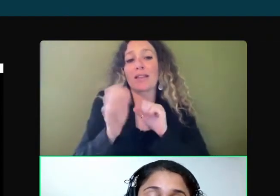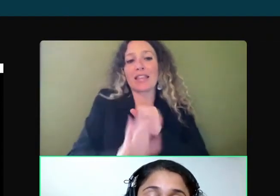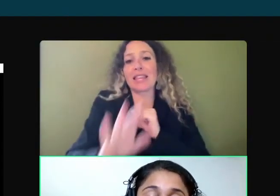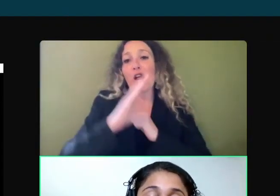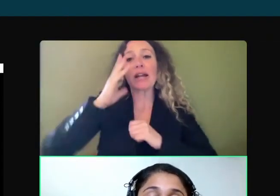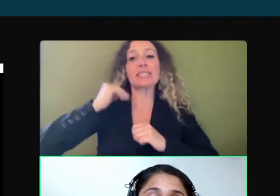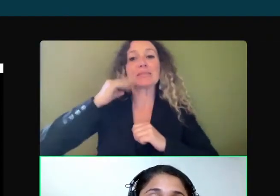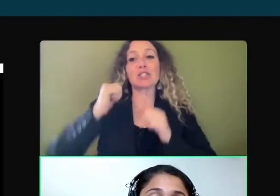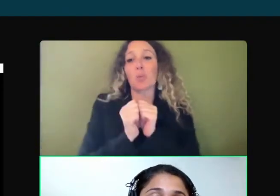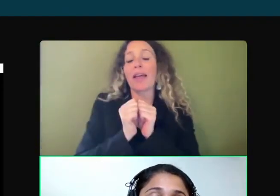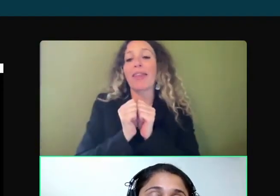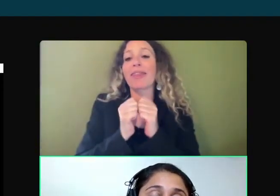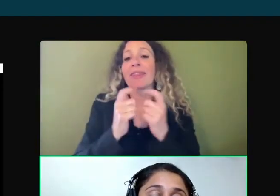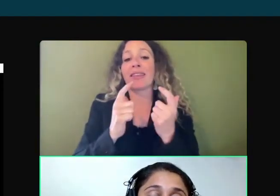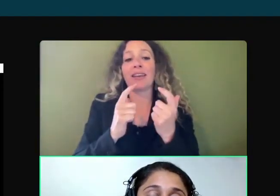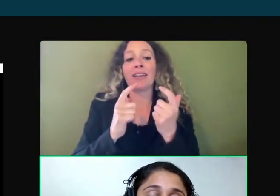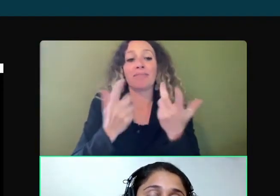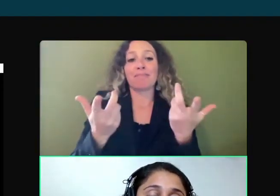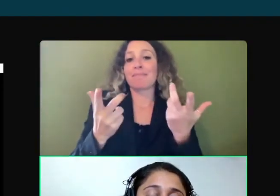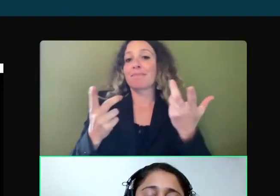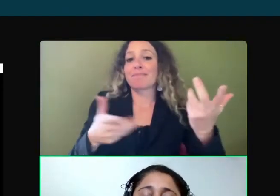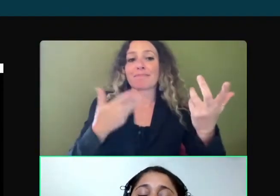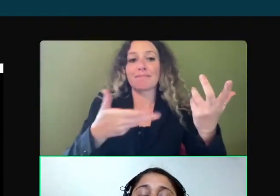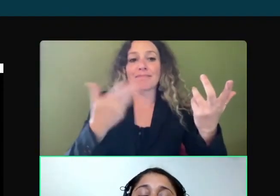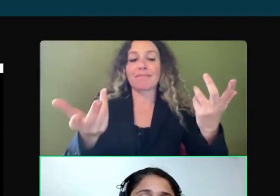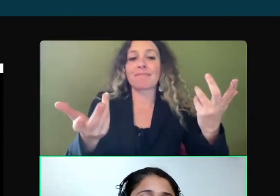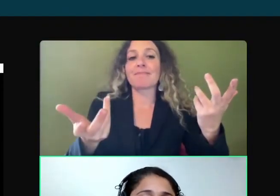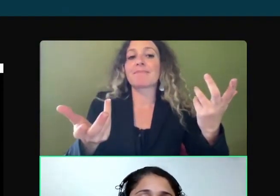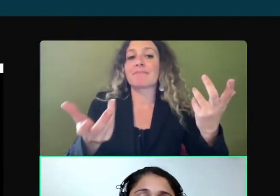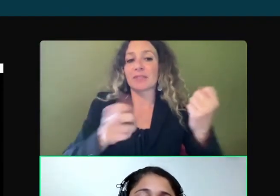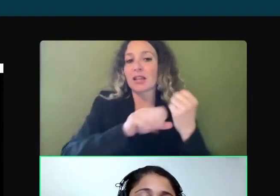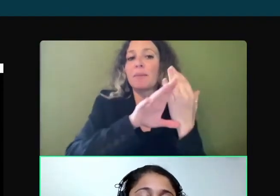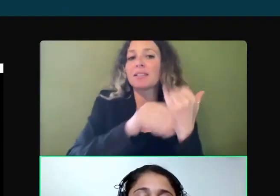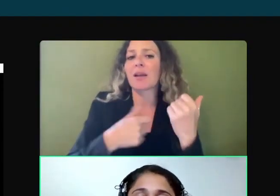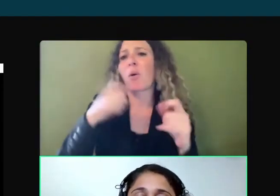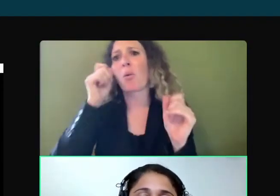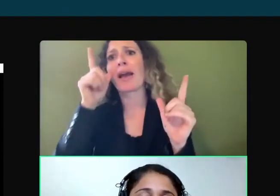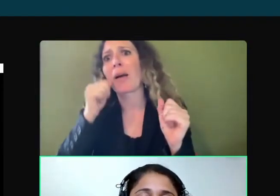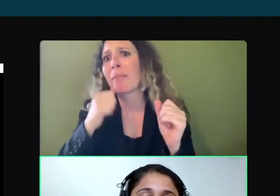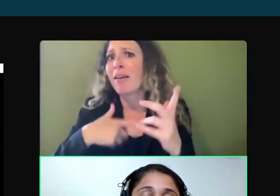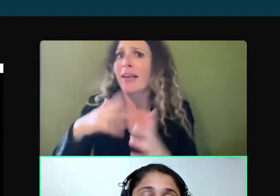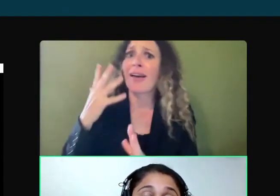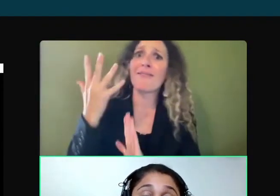with us. They discussed that many of them would wake up hours, I'm talking five, six, seven hours